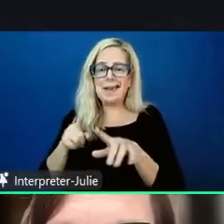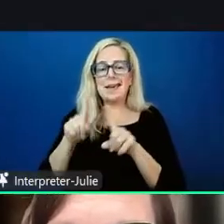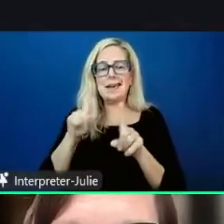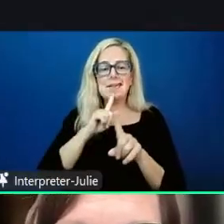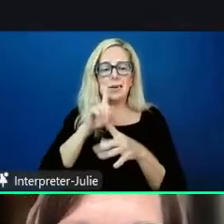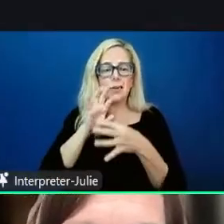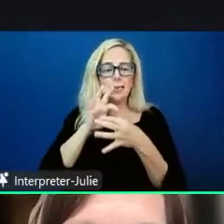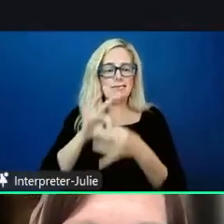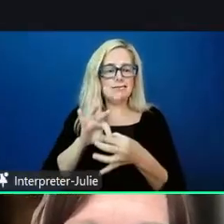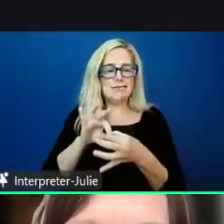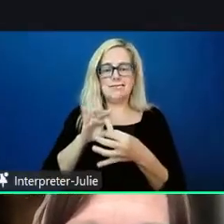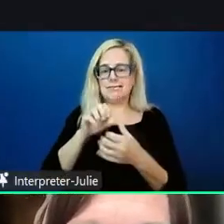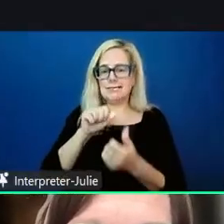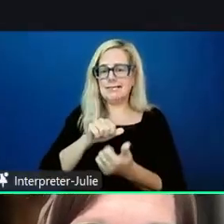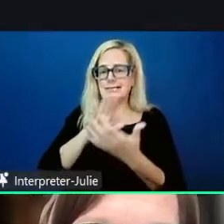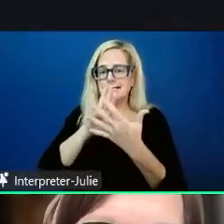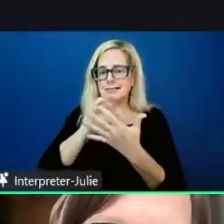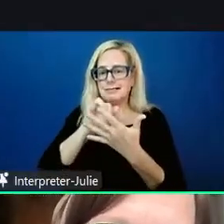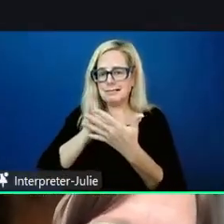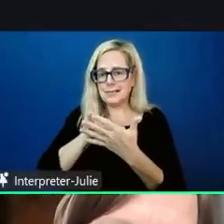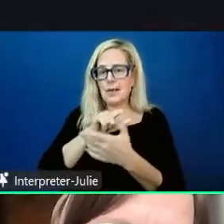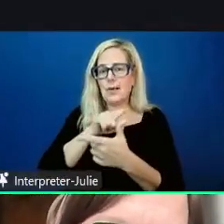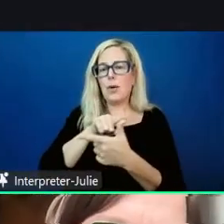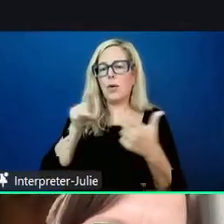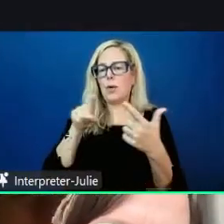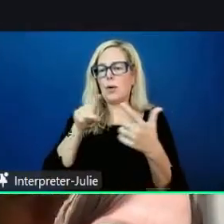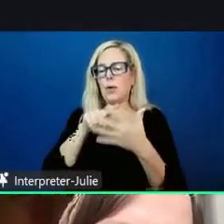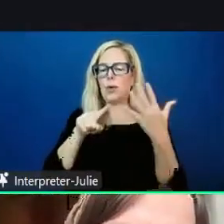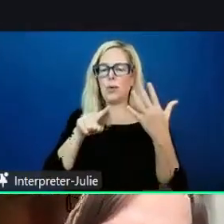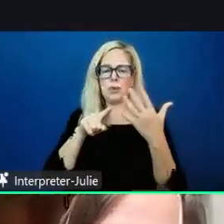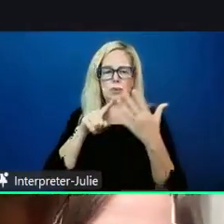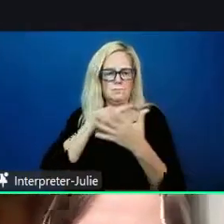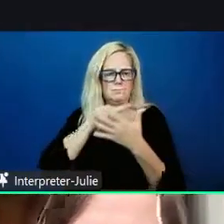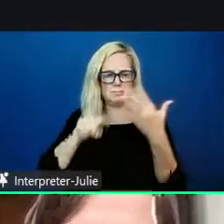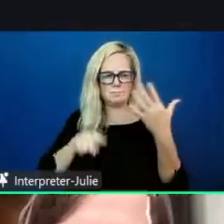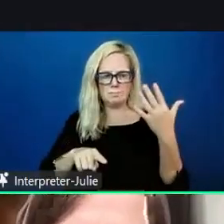gender identity, L-G-B-T-Q-I-A, and socioeconomic status.